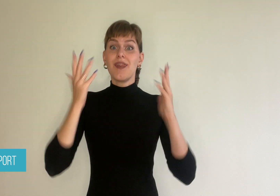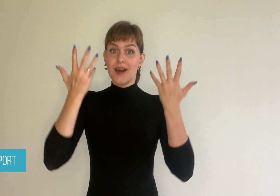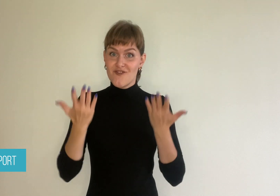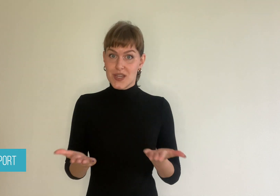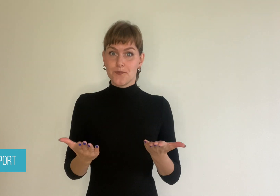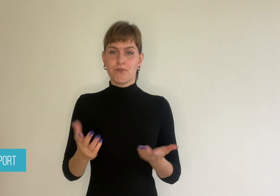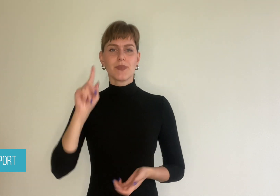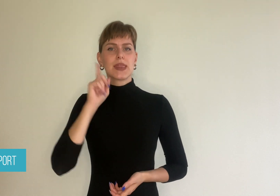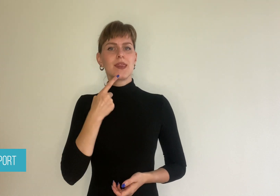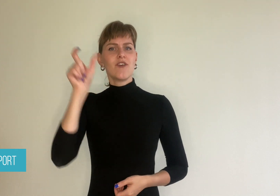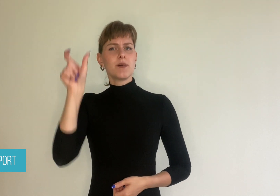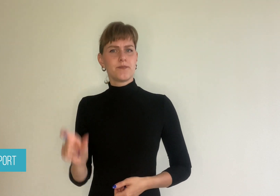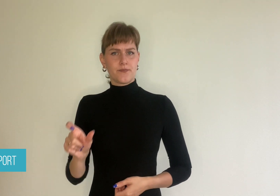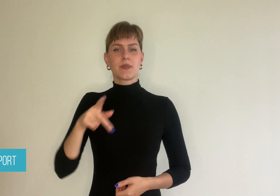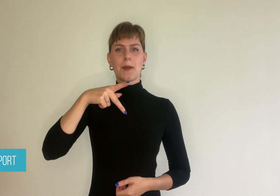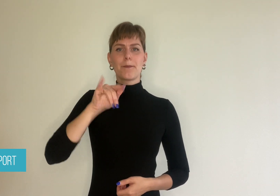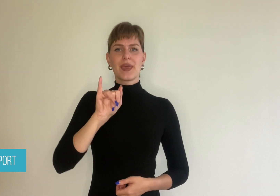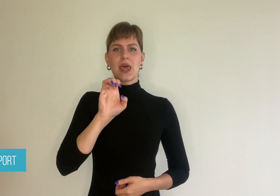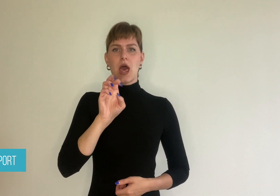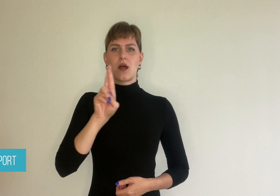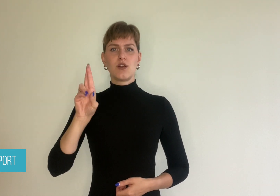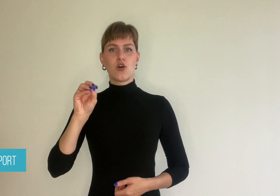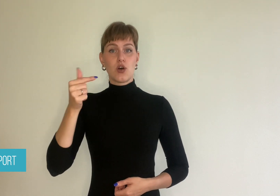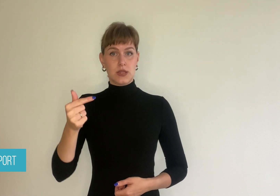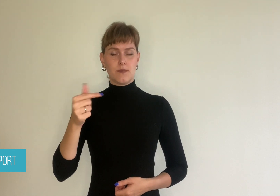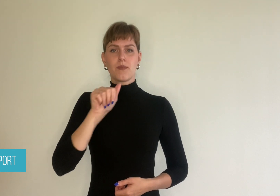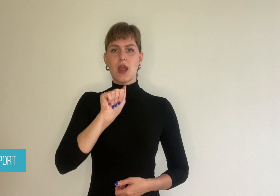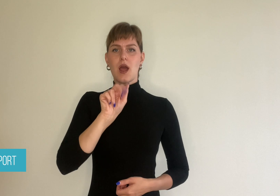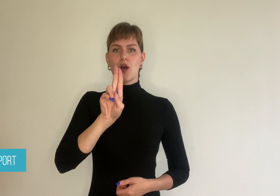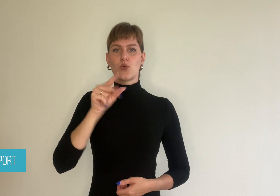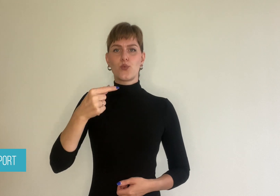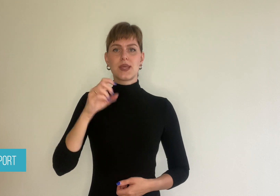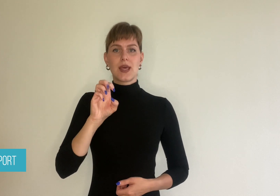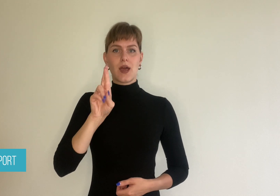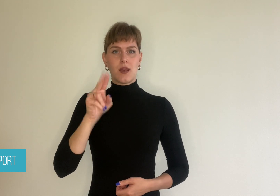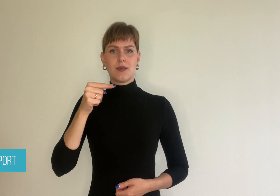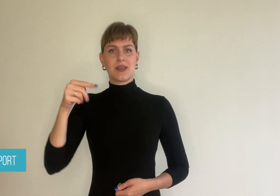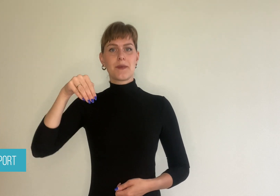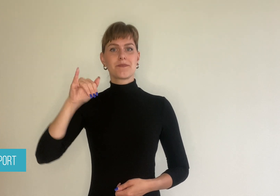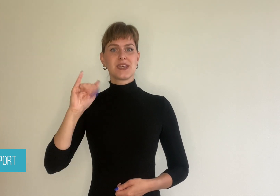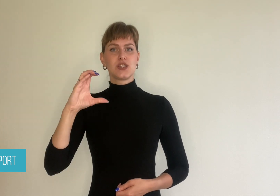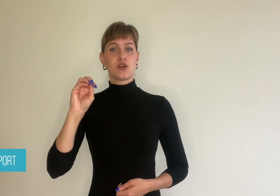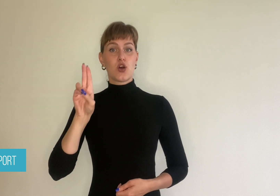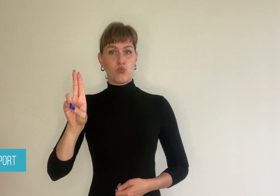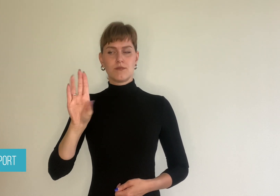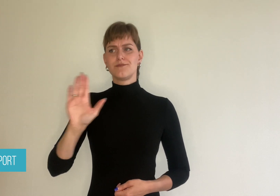an active lifestyle. A Deaf man named Pierrot Auger-Micou is